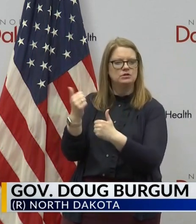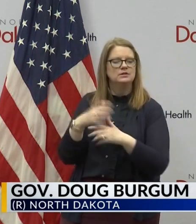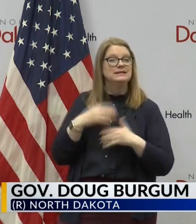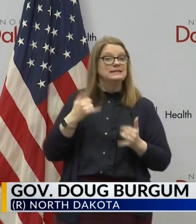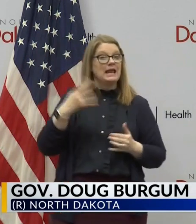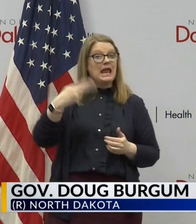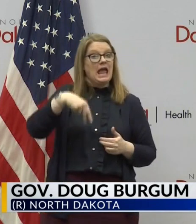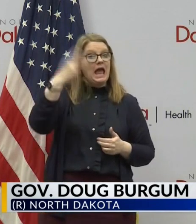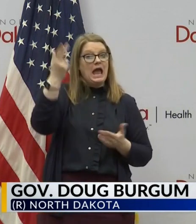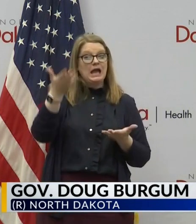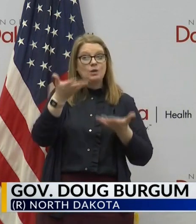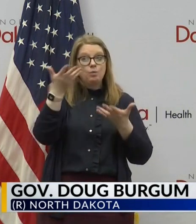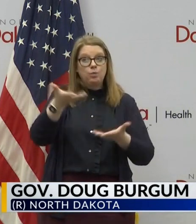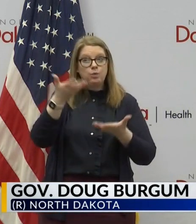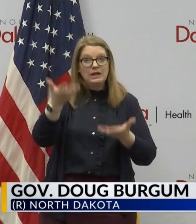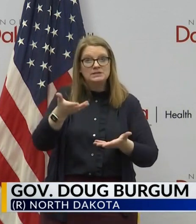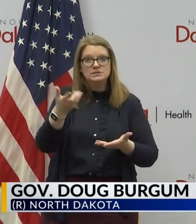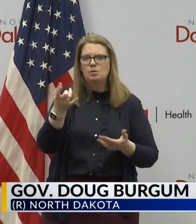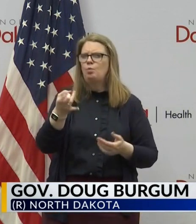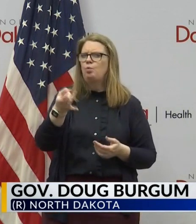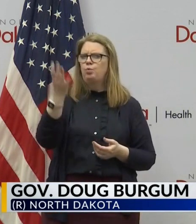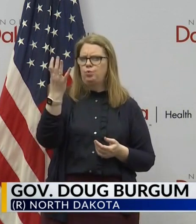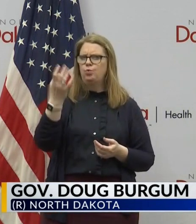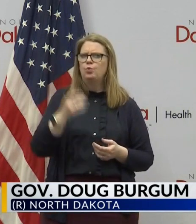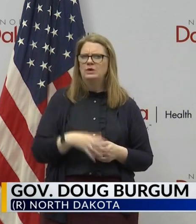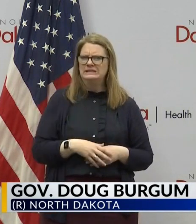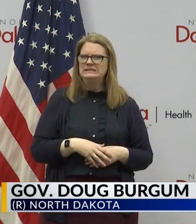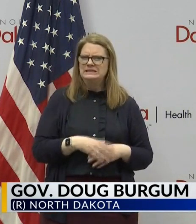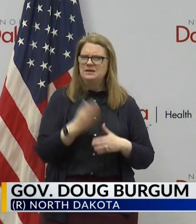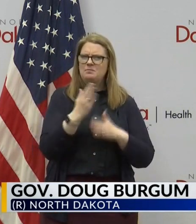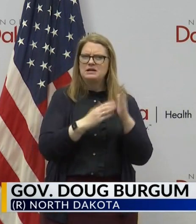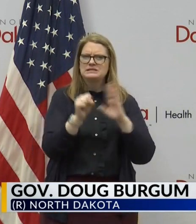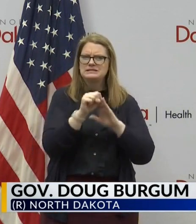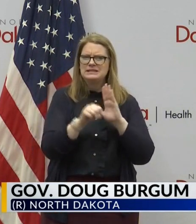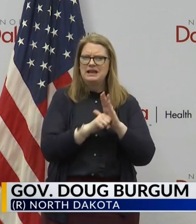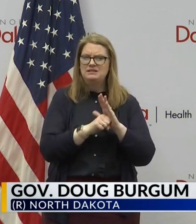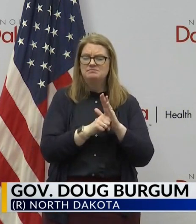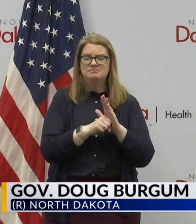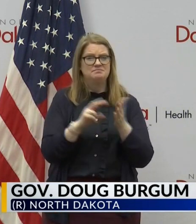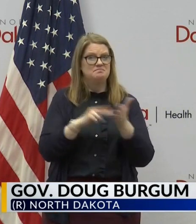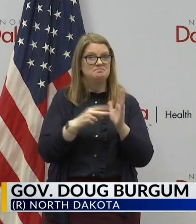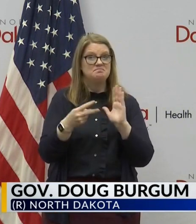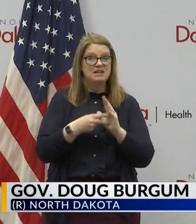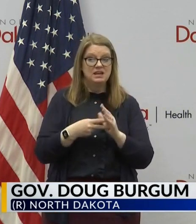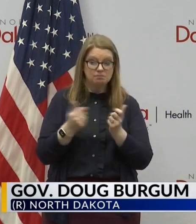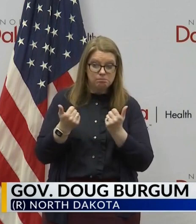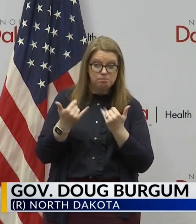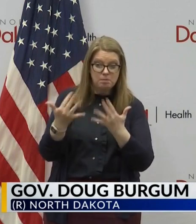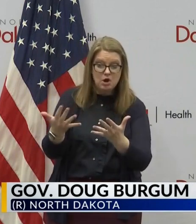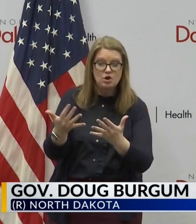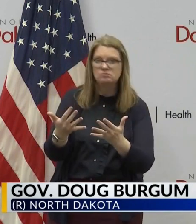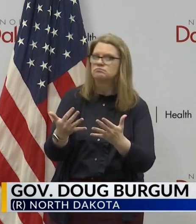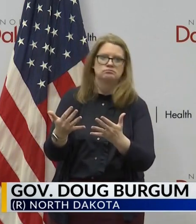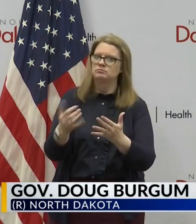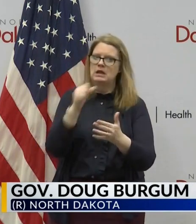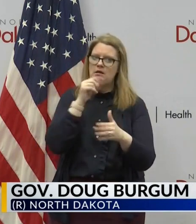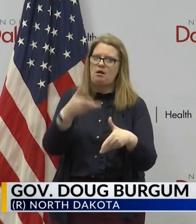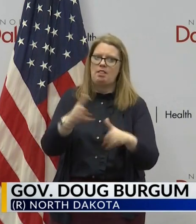ALSO, CHECK ON THE ND RESPONSE WEB SITE FOR BAN RESTRICTIONS AND THE FIRE DANGER RATING MAP. TODAY, HIGH WINDS CREATED NEAR